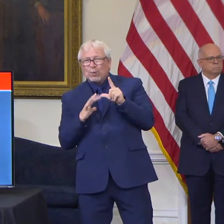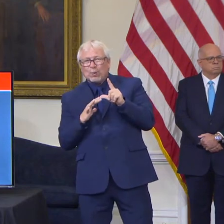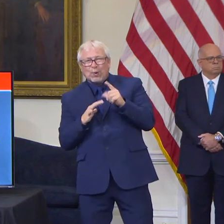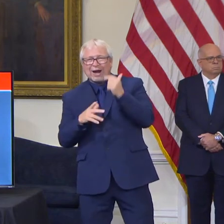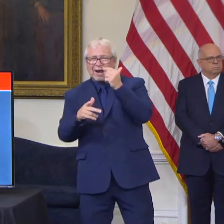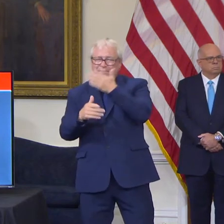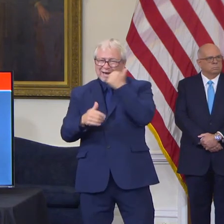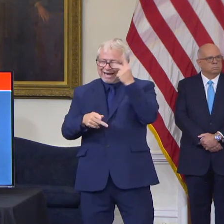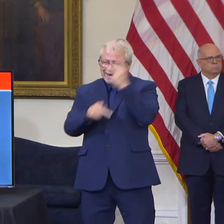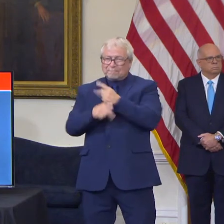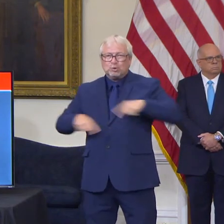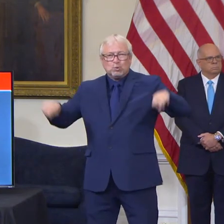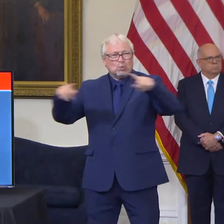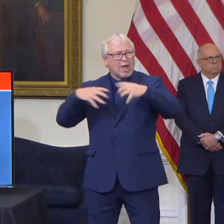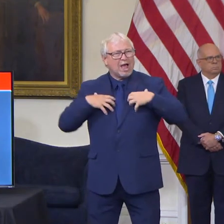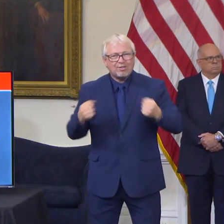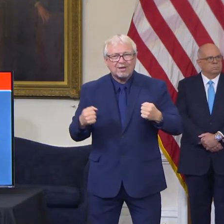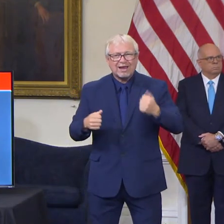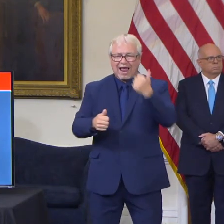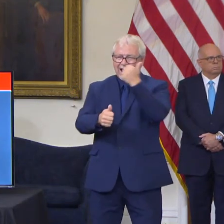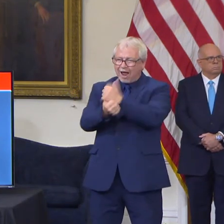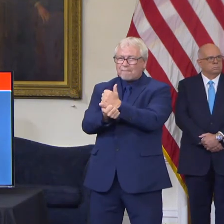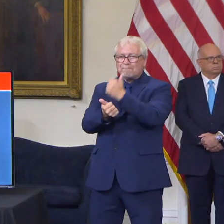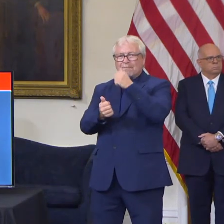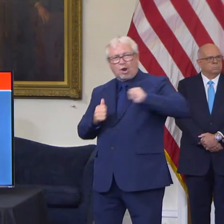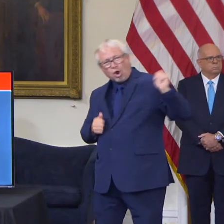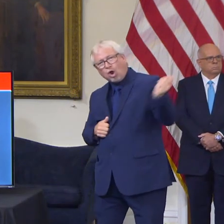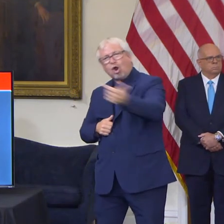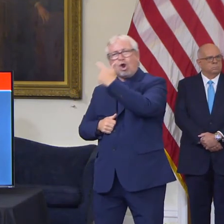Pay attention to keeping yourself and those around you healthy.